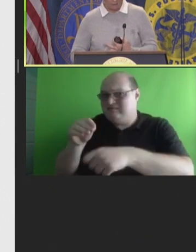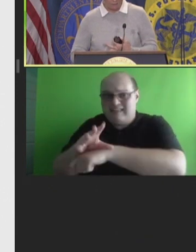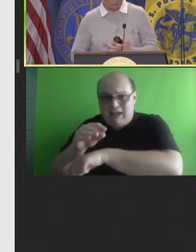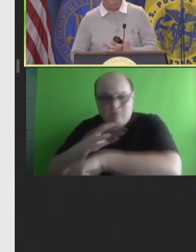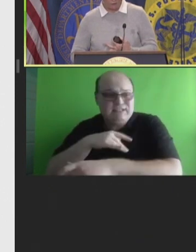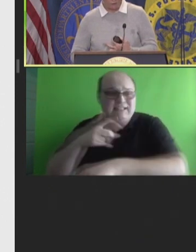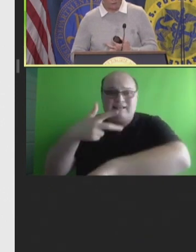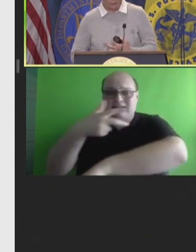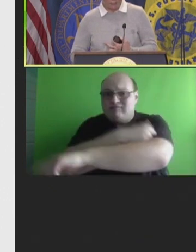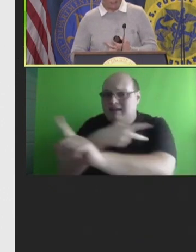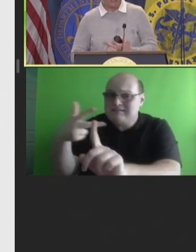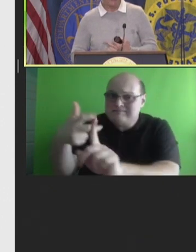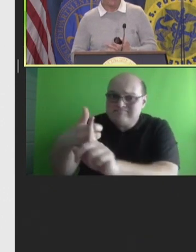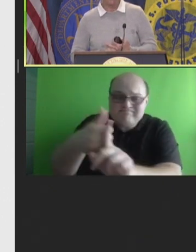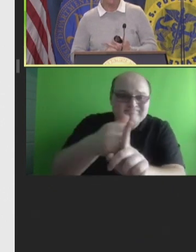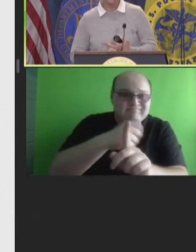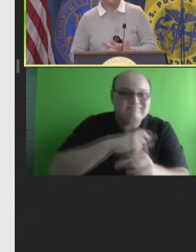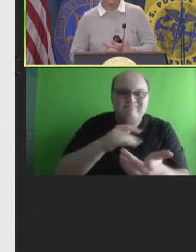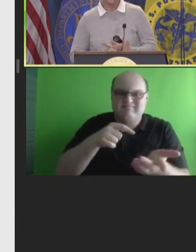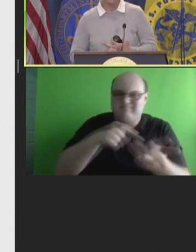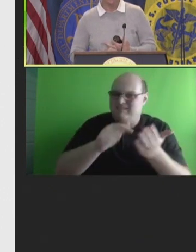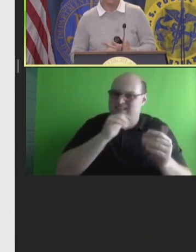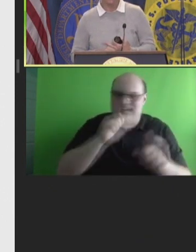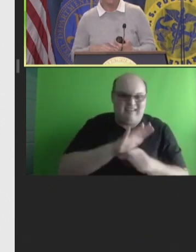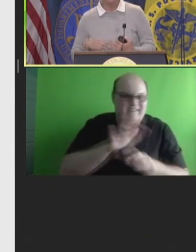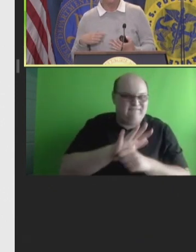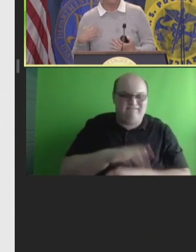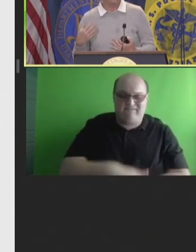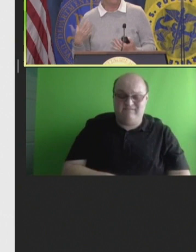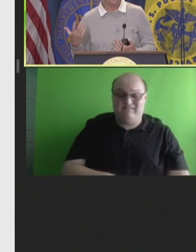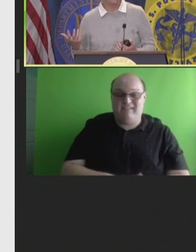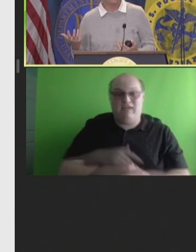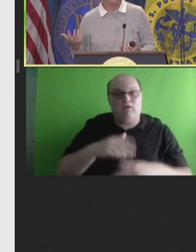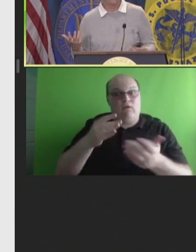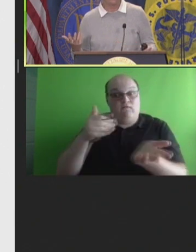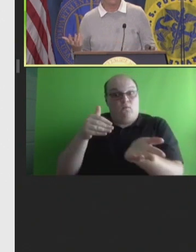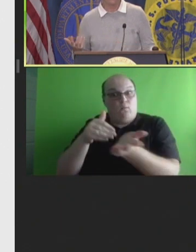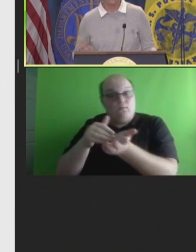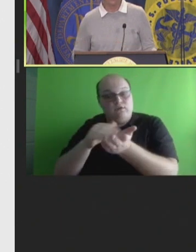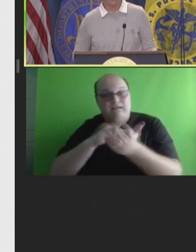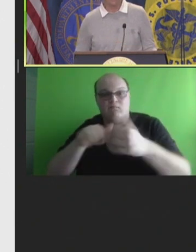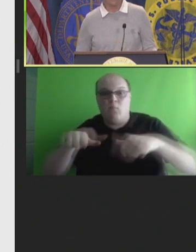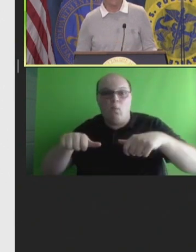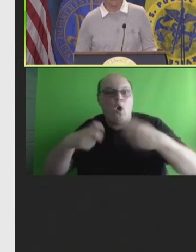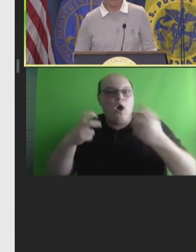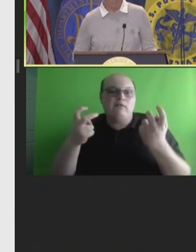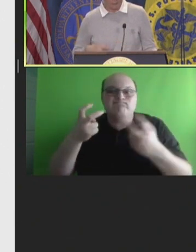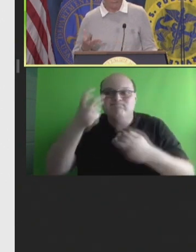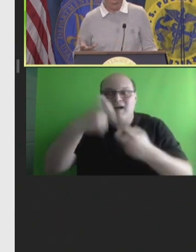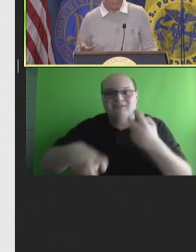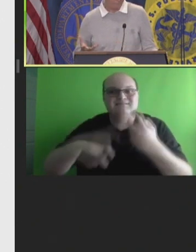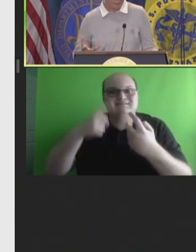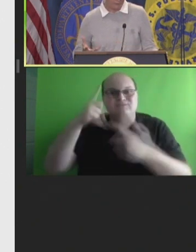administration. It's becoming increasingly difficult for providers to give out vaccines.